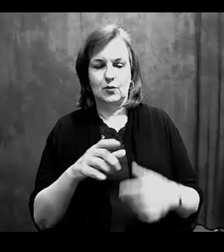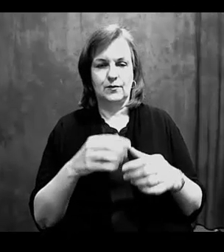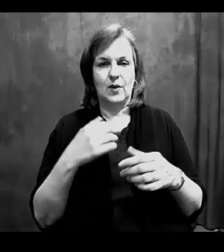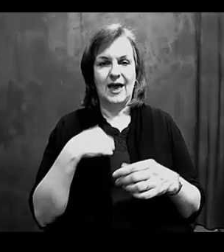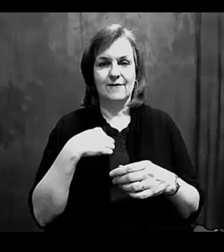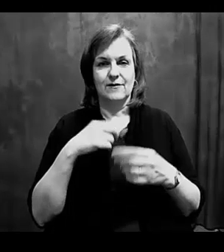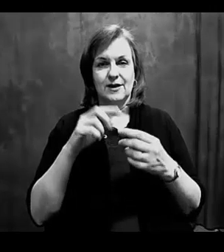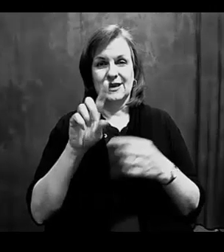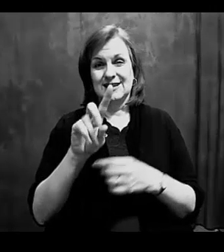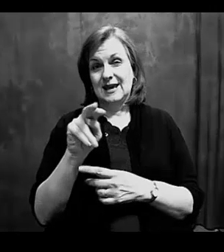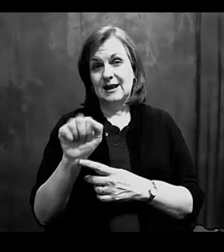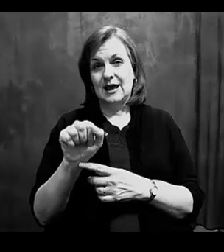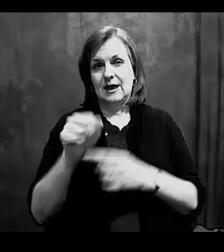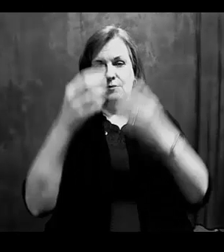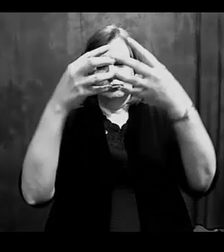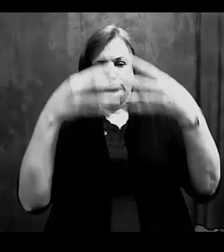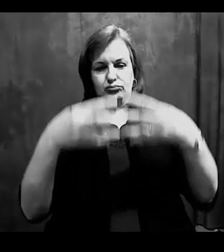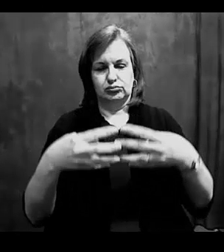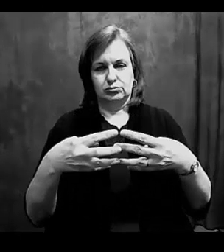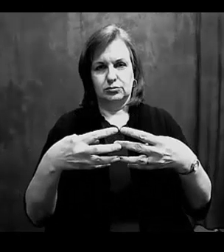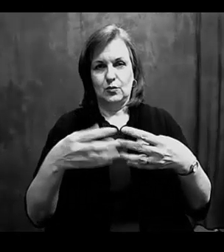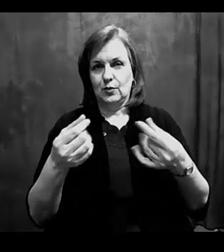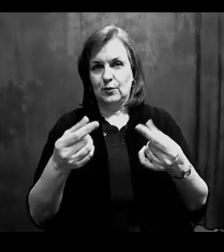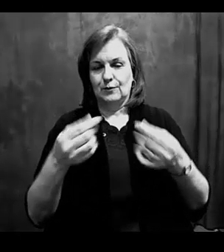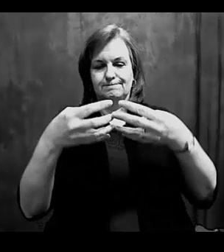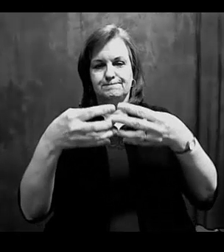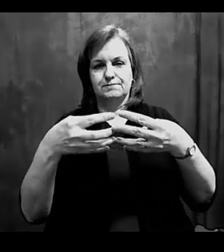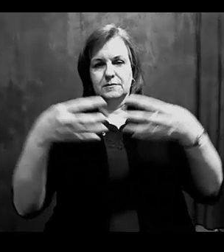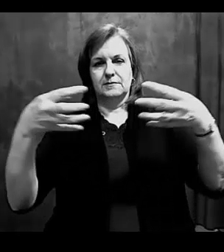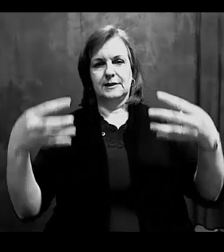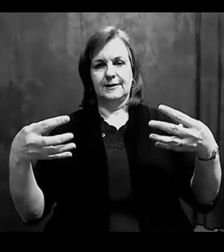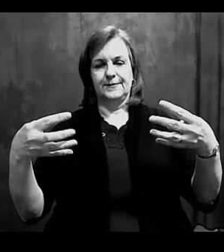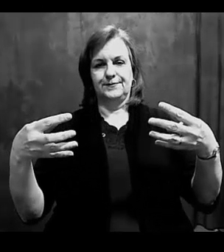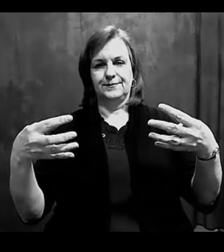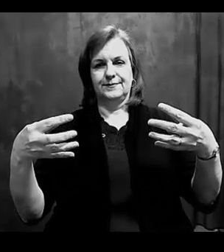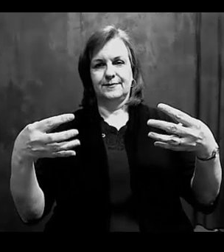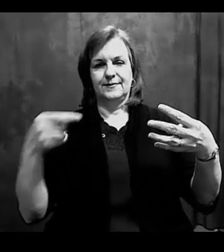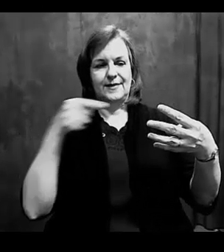when we take our original strand of DNA we're going to split apart